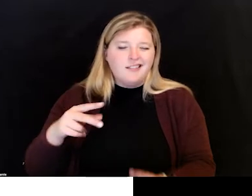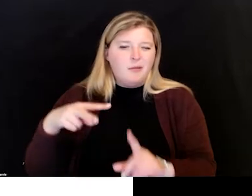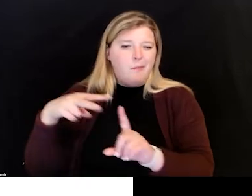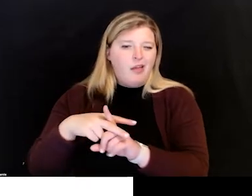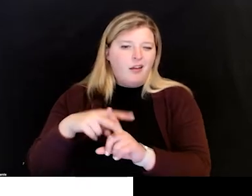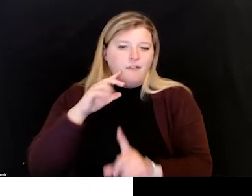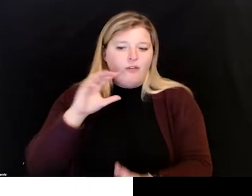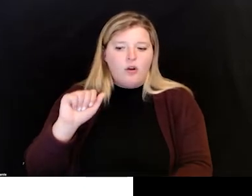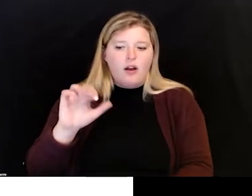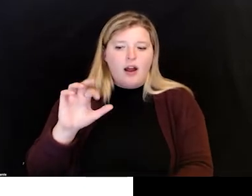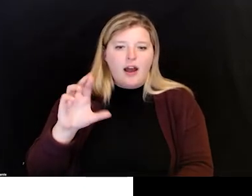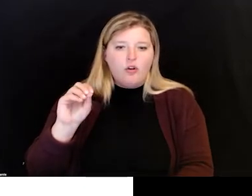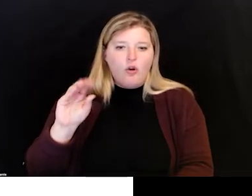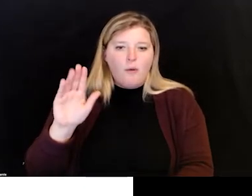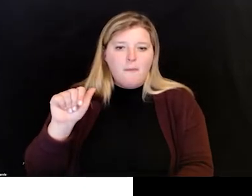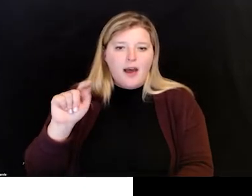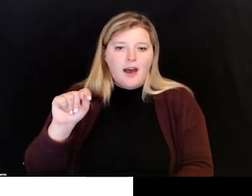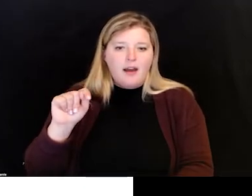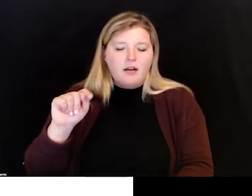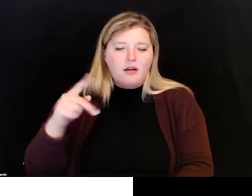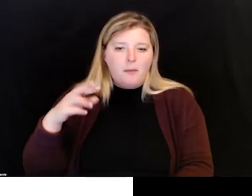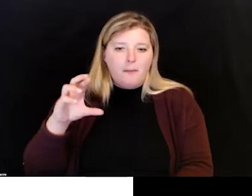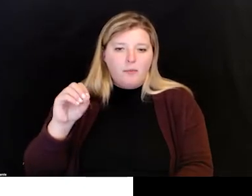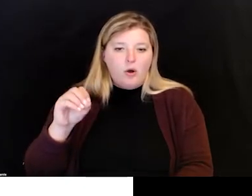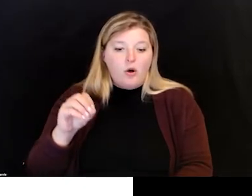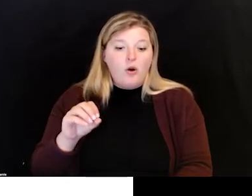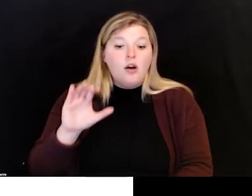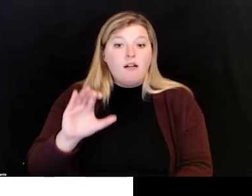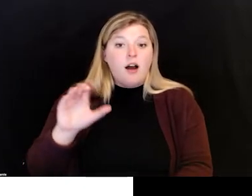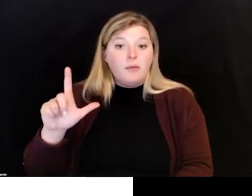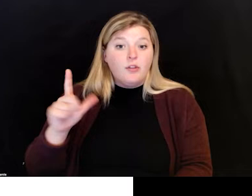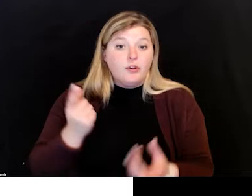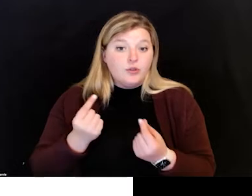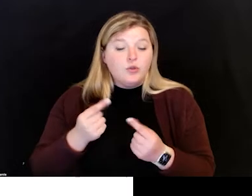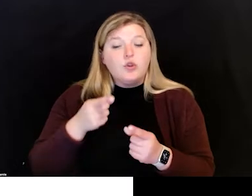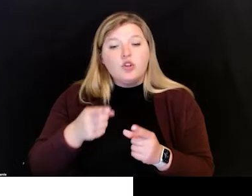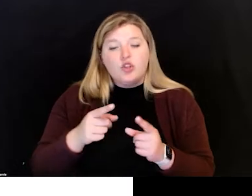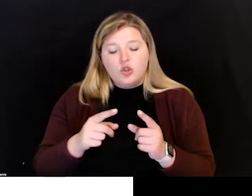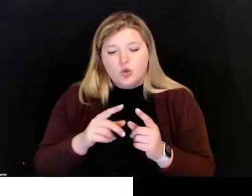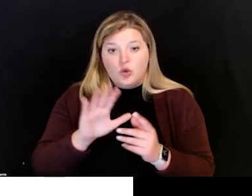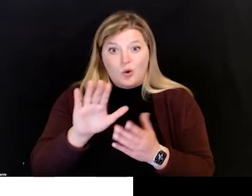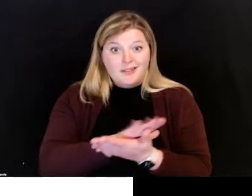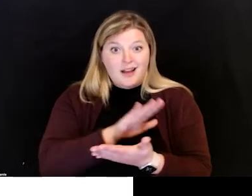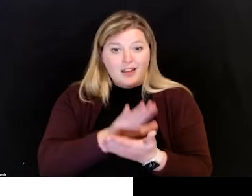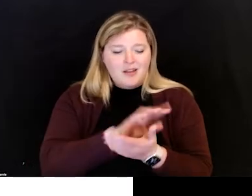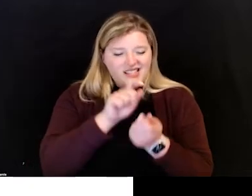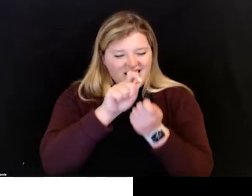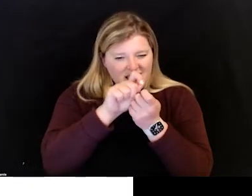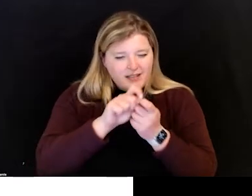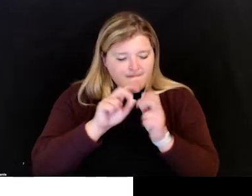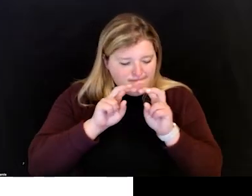And what it does is, it helps you take a very granular look at your document for accessibility.